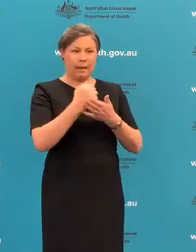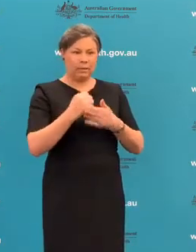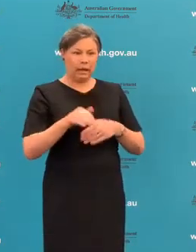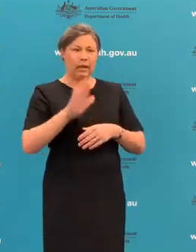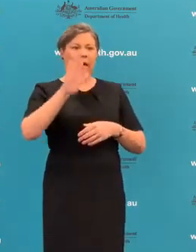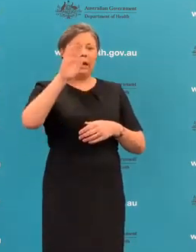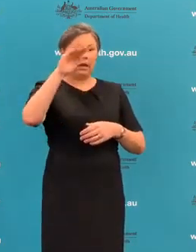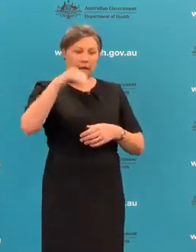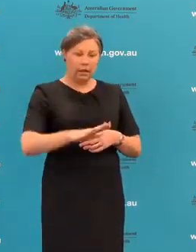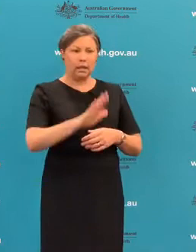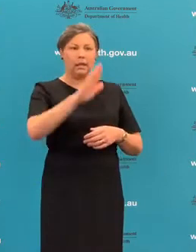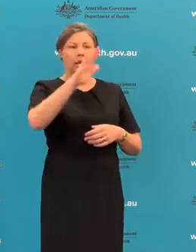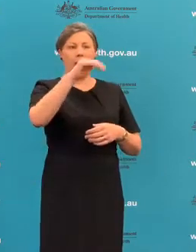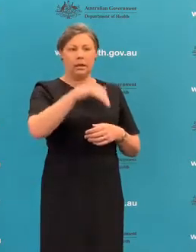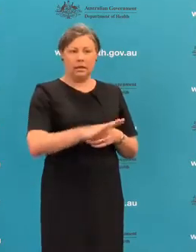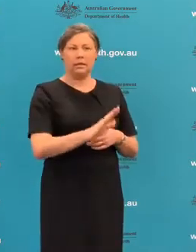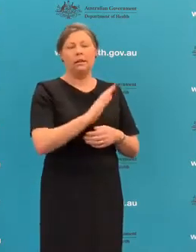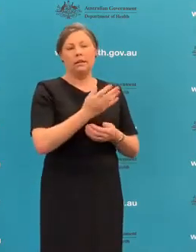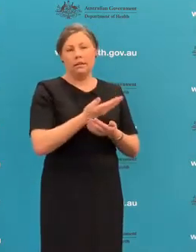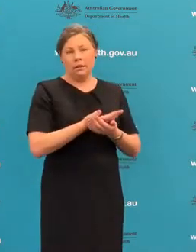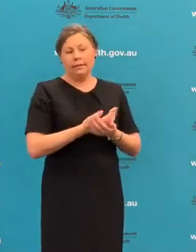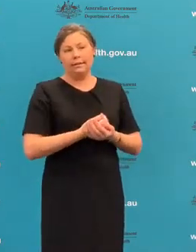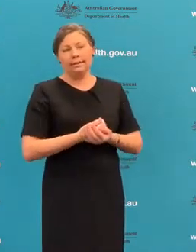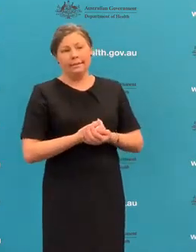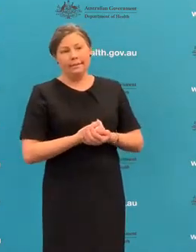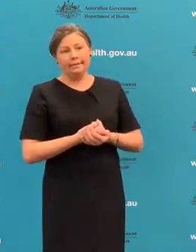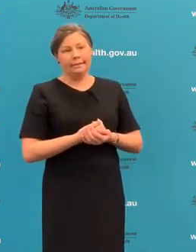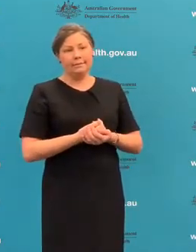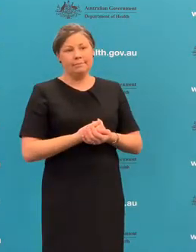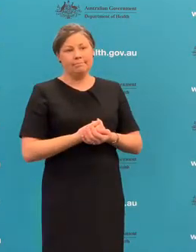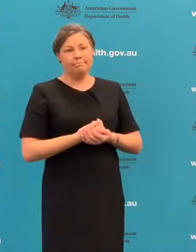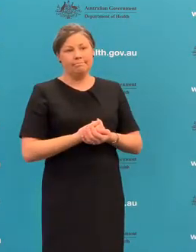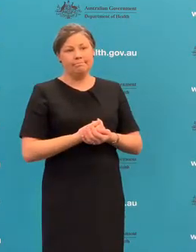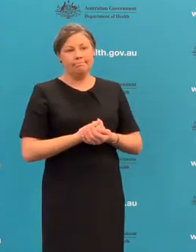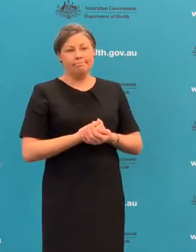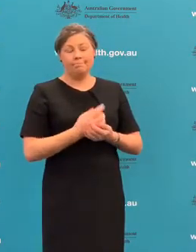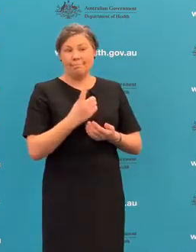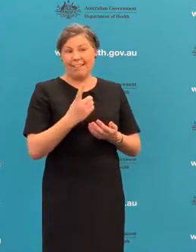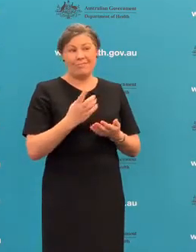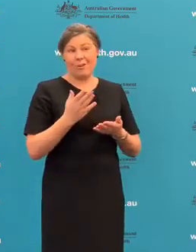over over recent weeks so but by and large what we are seeing is a